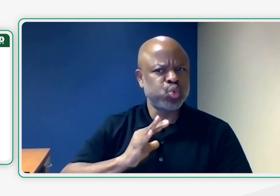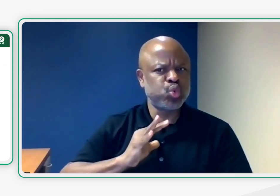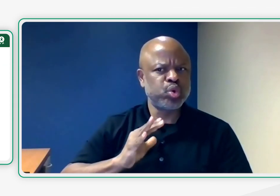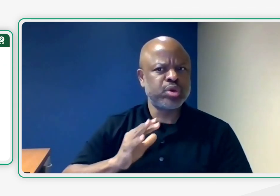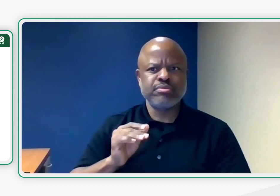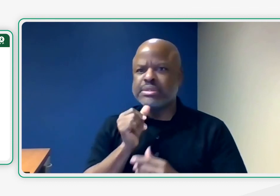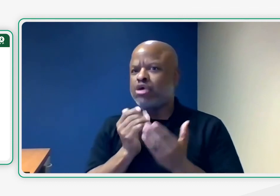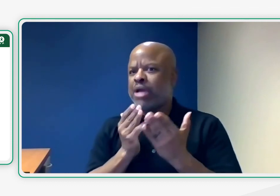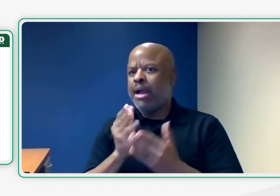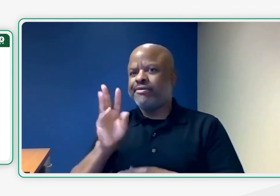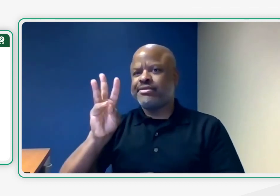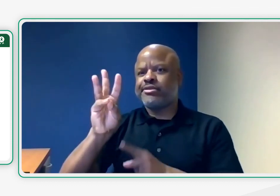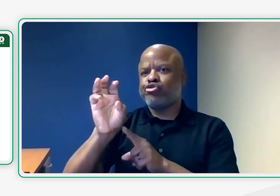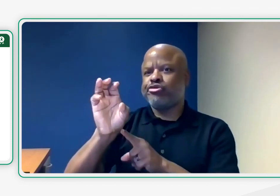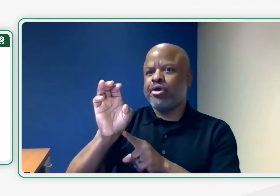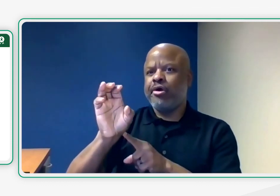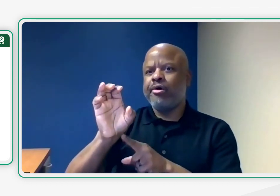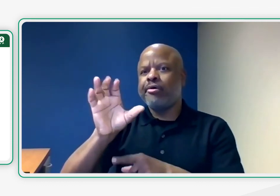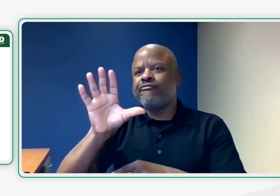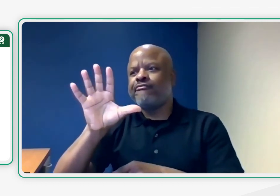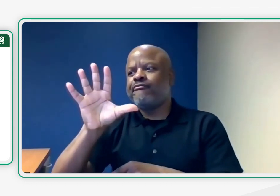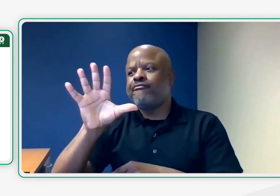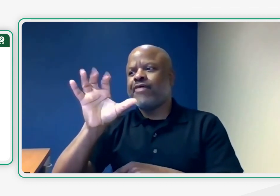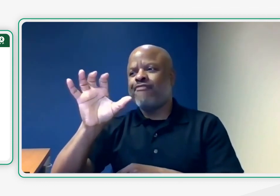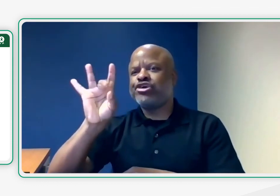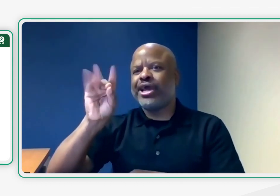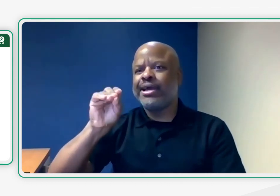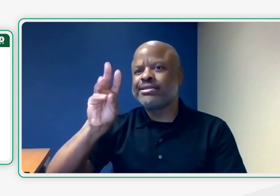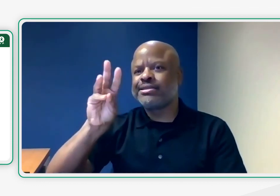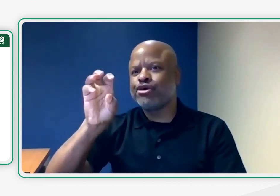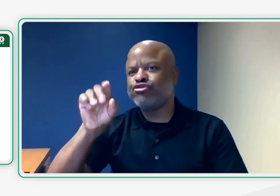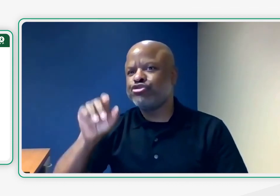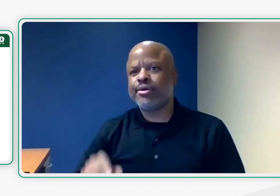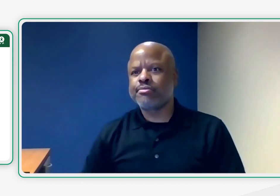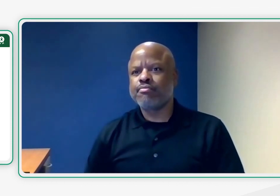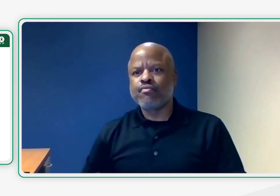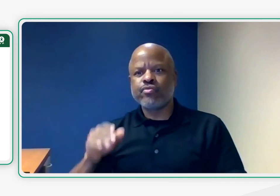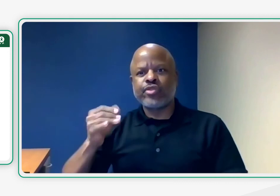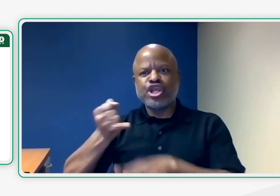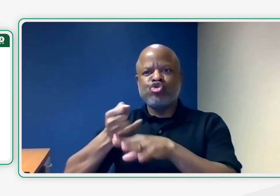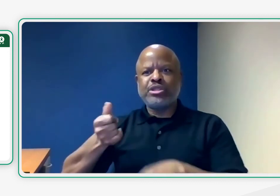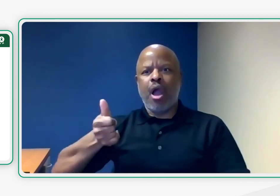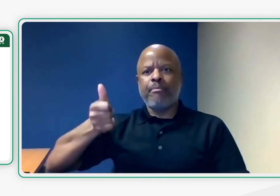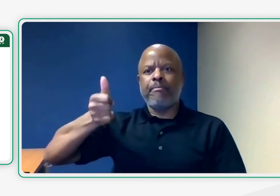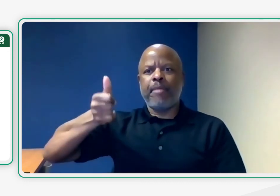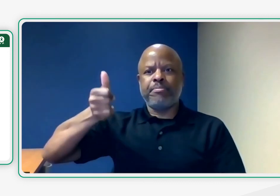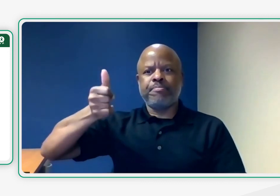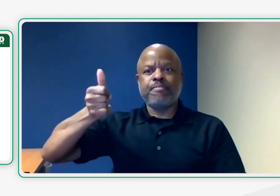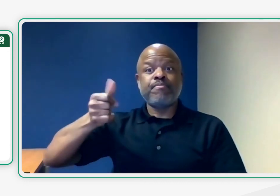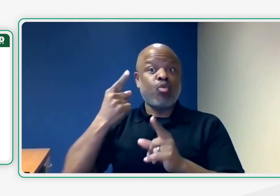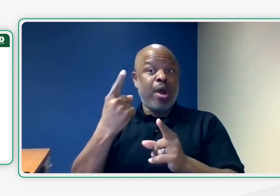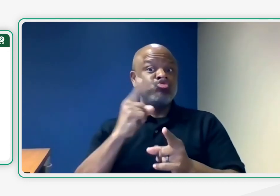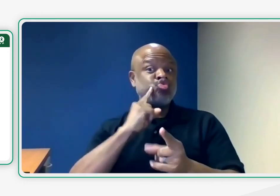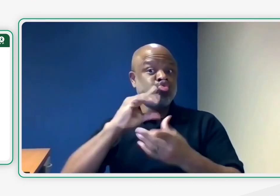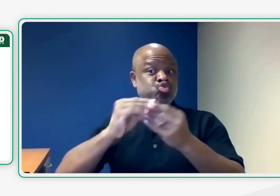that you're a reasonable risk for a mortgage. So if you're, you know, 580 or lower,